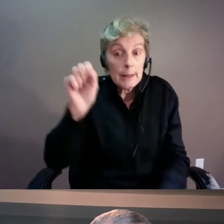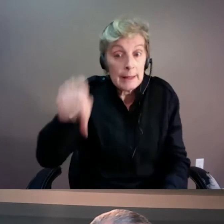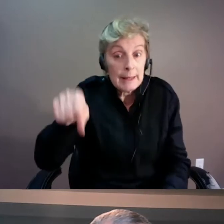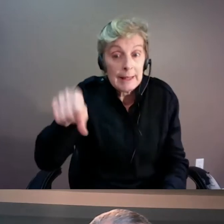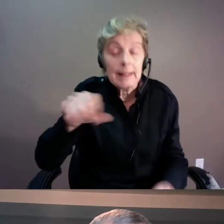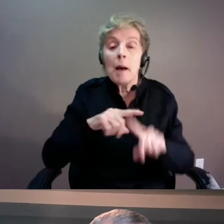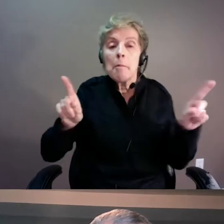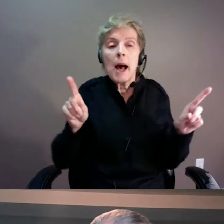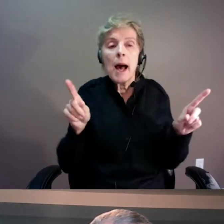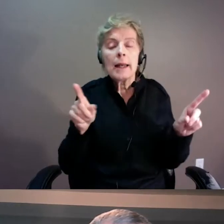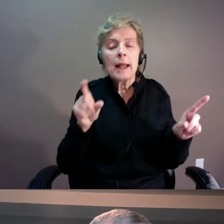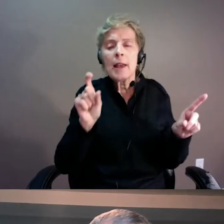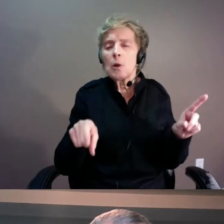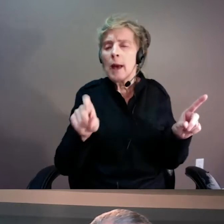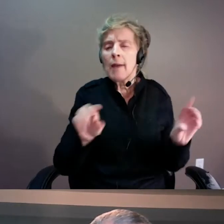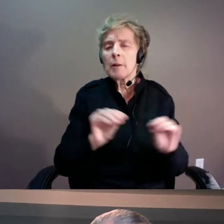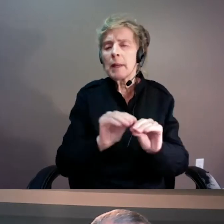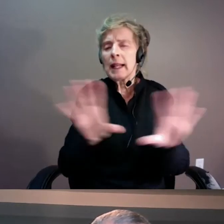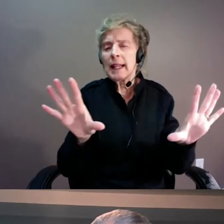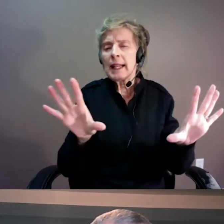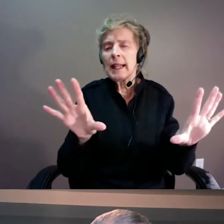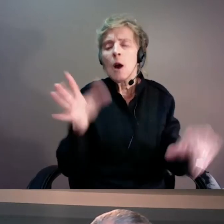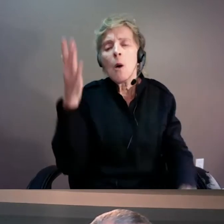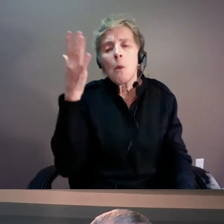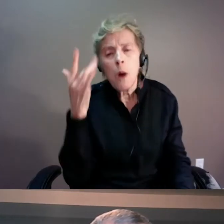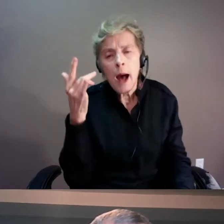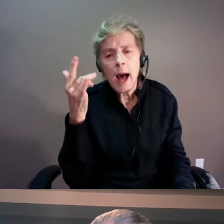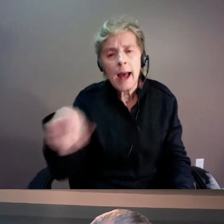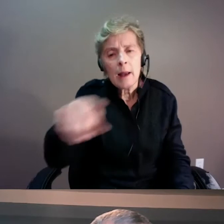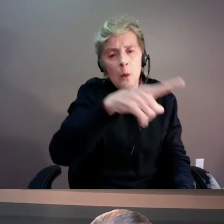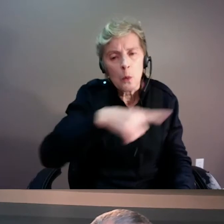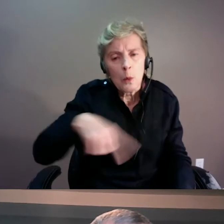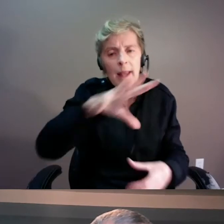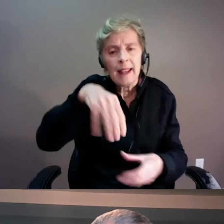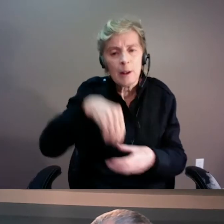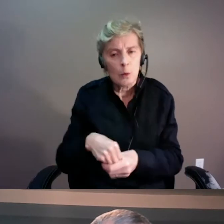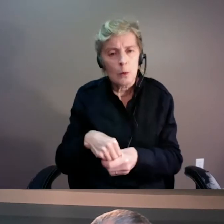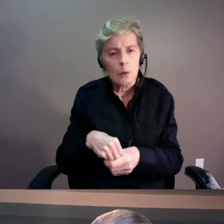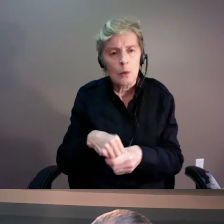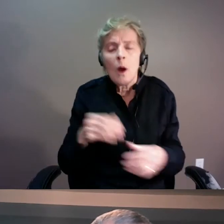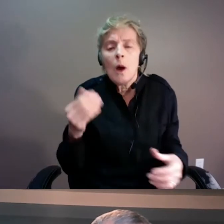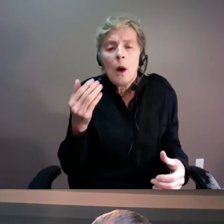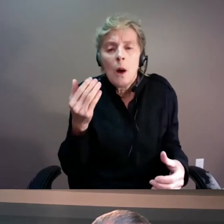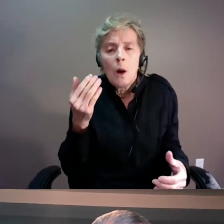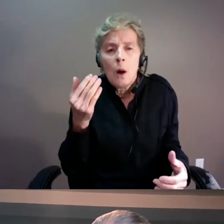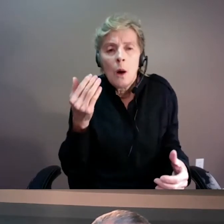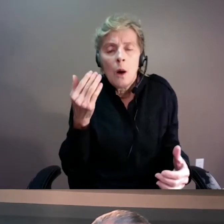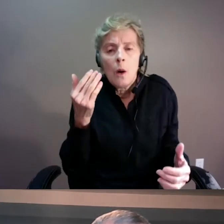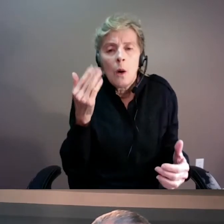made crystal clear as to why that is and how it is that disability happens to anybody and